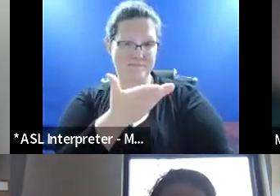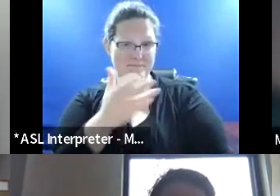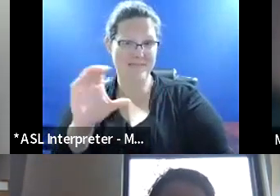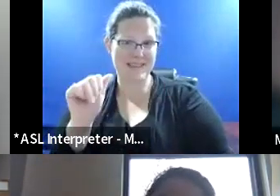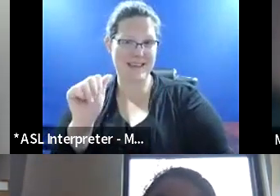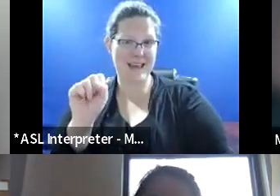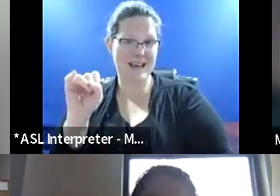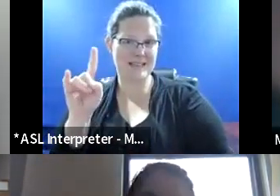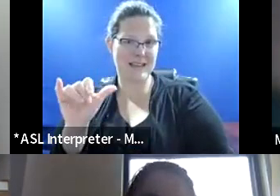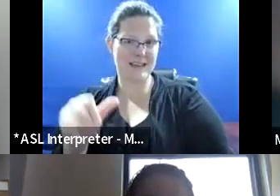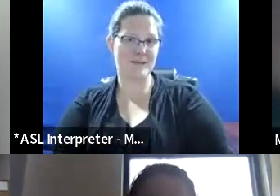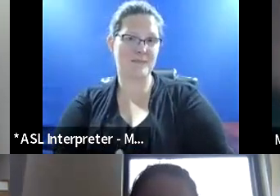WOULD ANYBODY ELSE LIKE TO ASK ANY QUESTIONS FROM YOUR PEERS OR SHARE WHAT YOU ARE DOING IN YOUR ORGANIZATION?